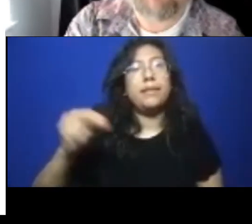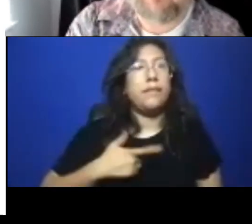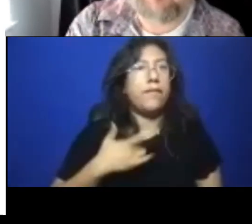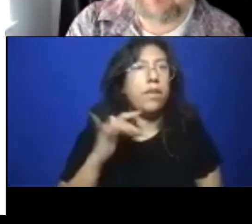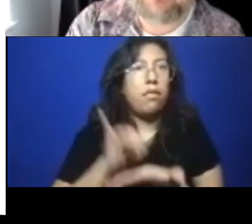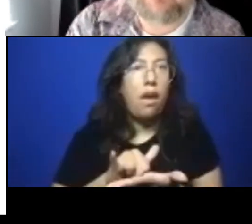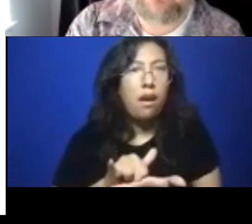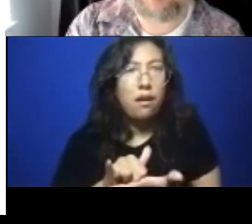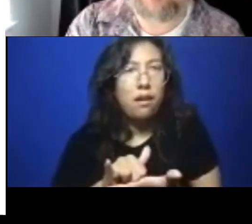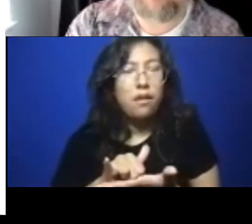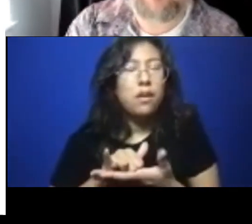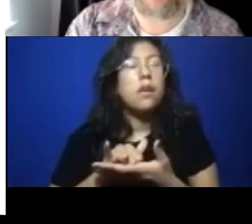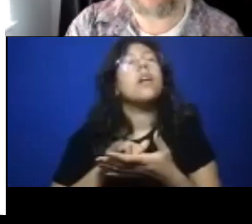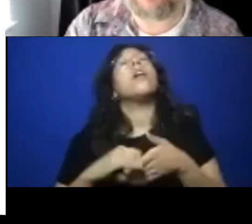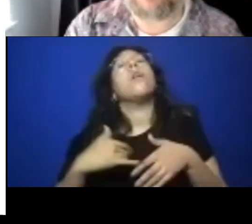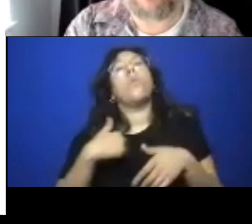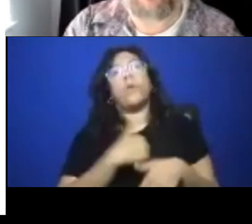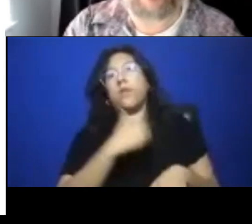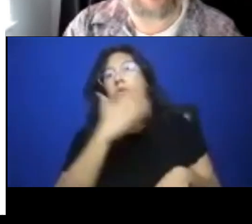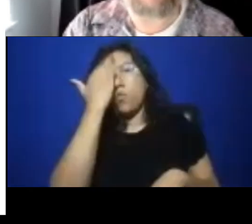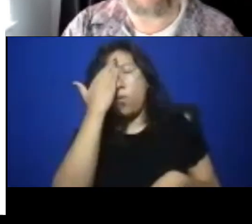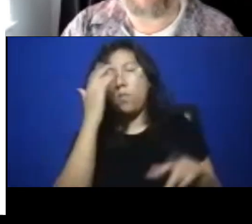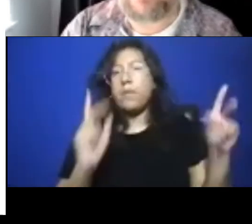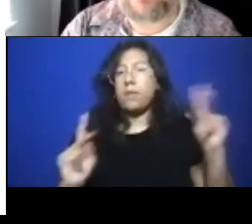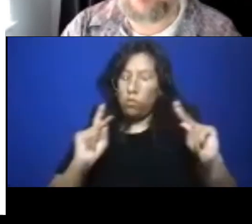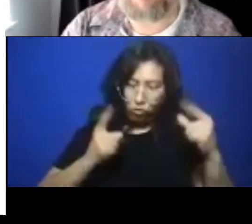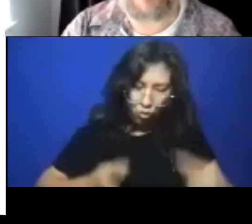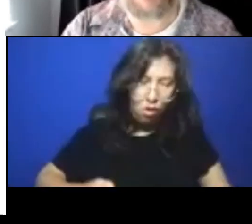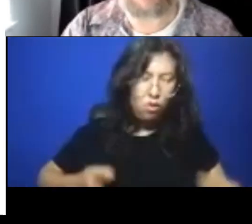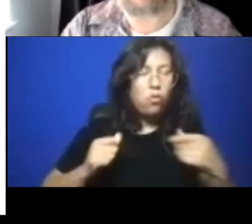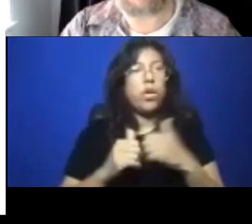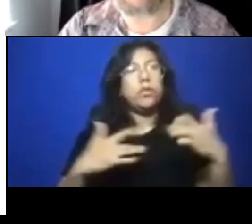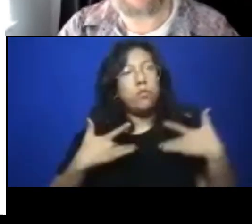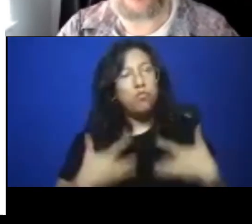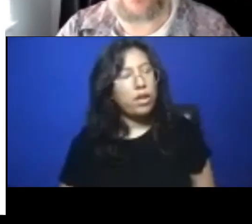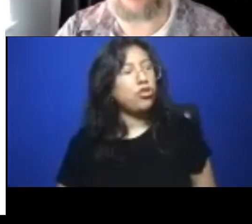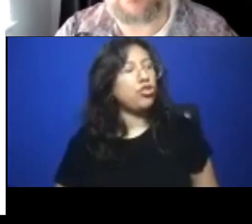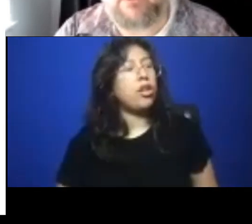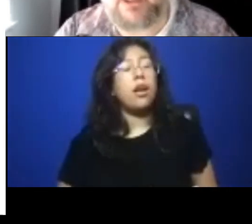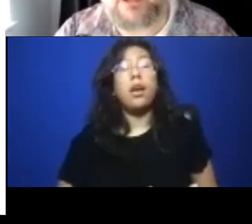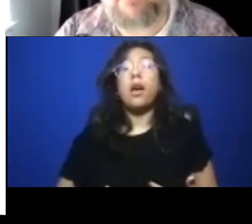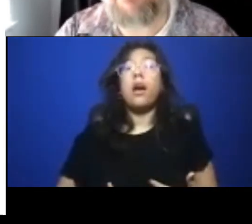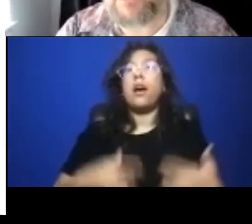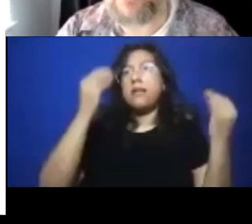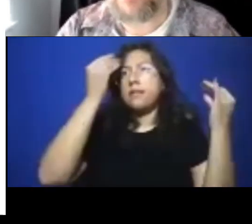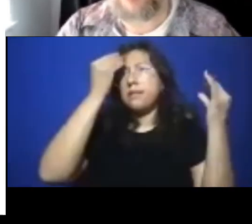But what we do know is when folks are struggling with depression, especially suicidal depression,